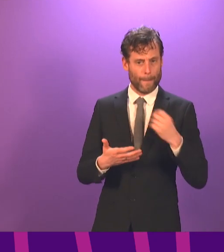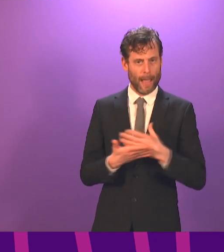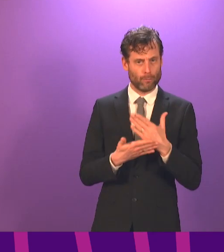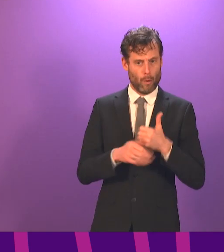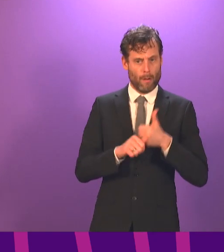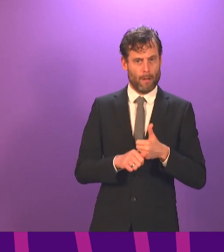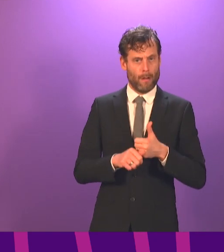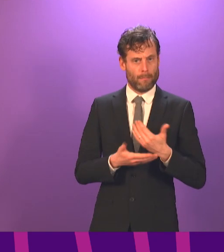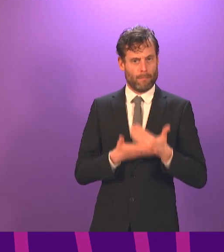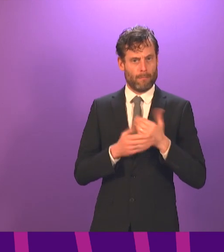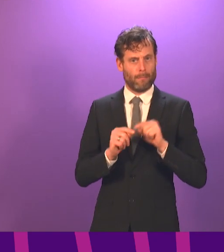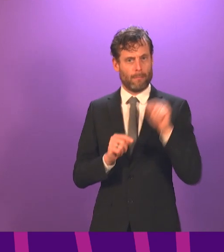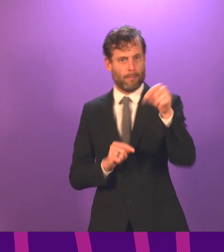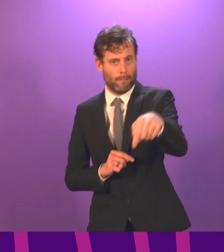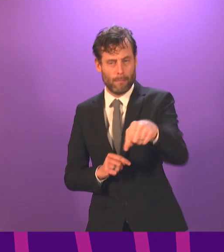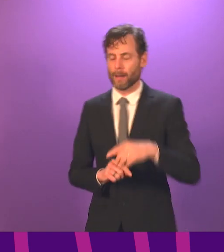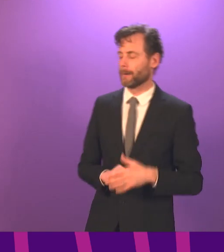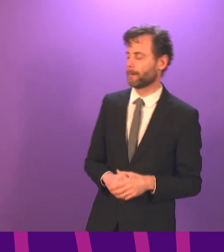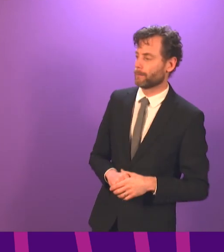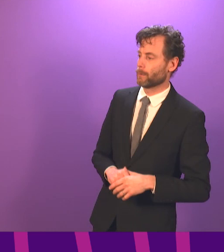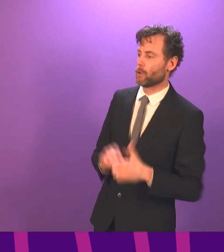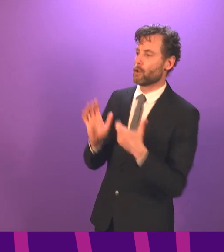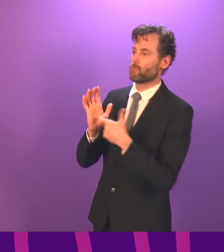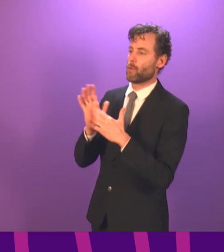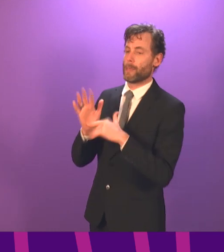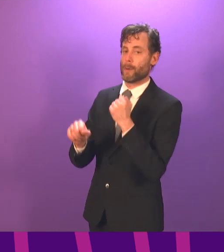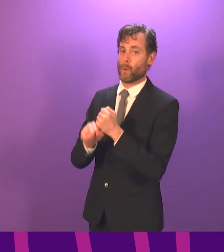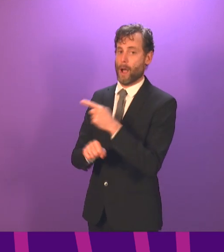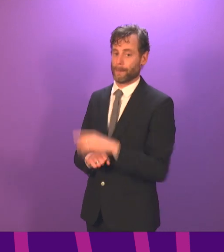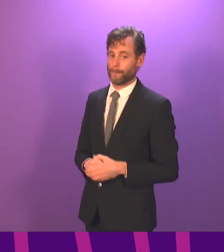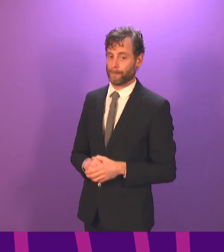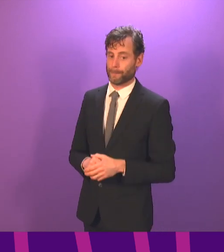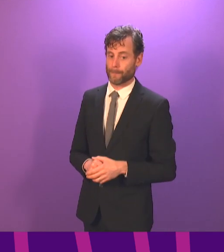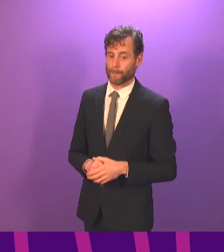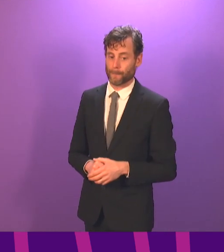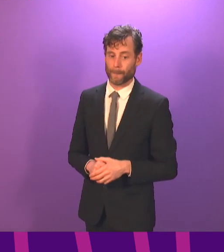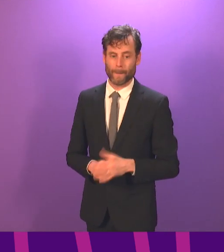Ruth Maguire (Cunninghame South) (SNP): Safety is of paramount importance.